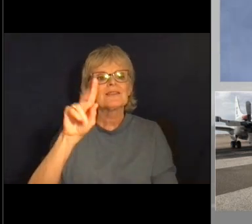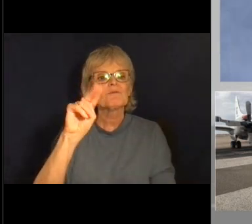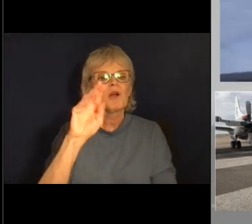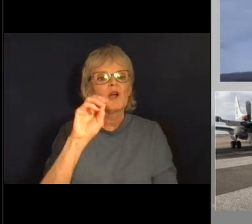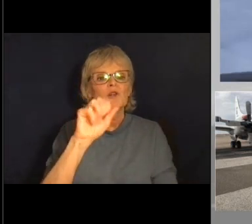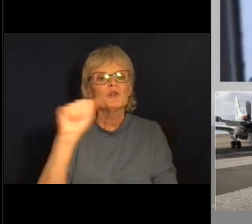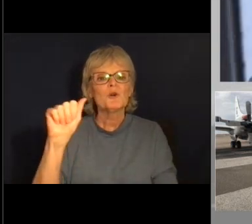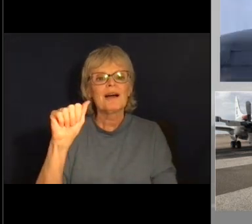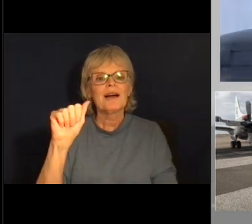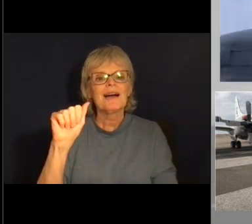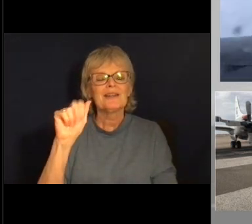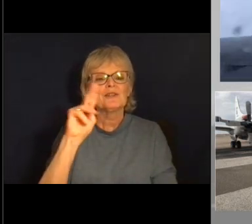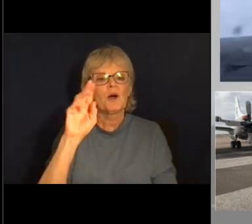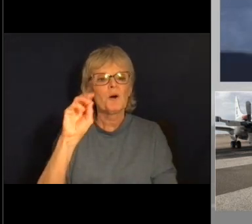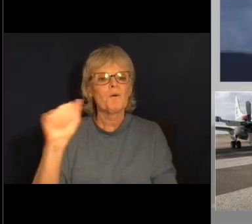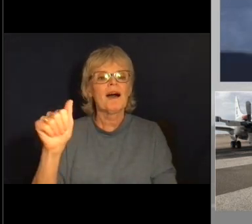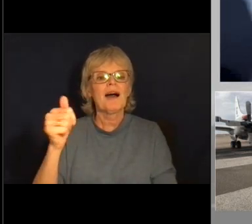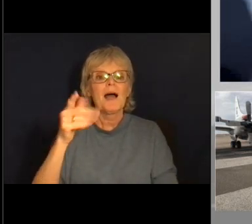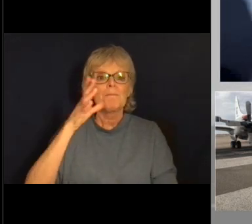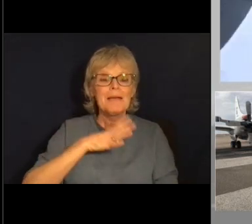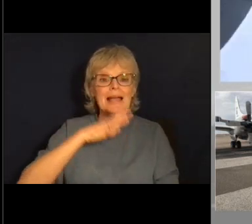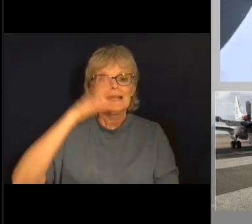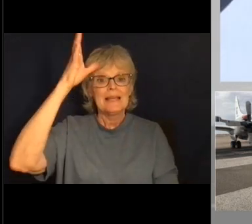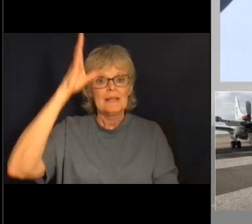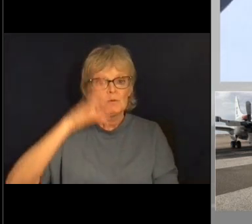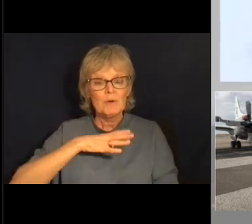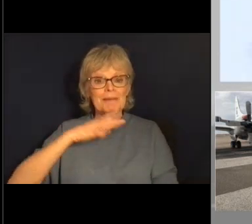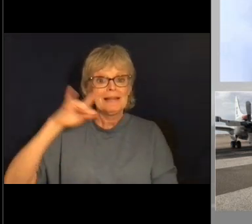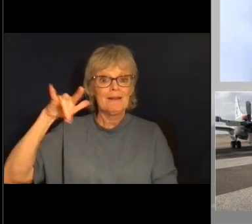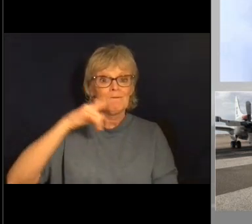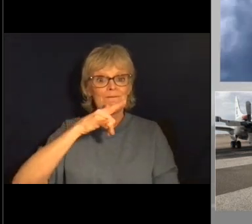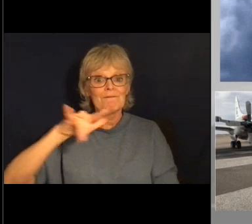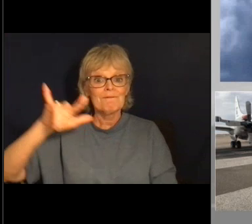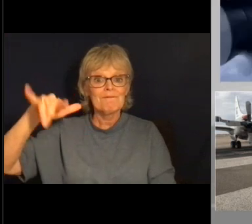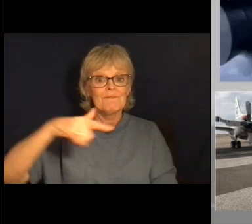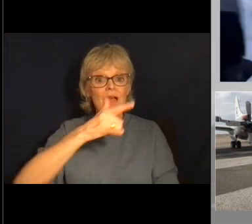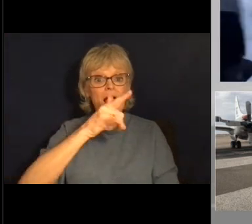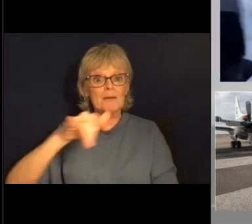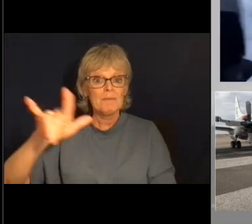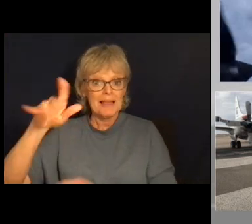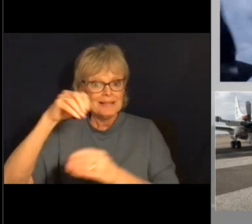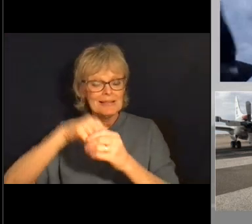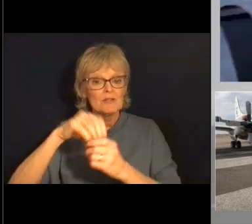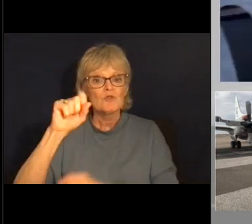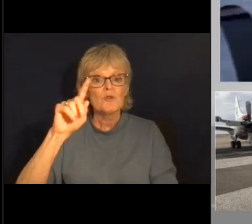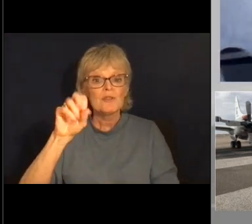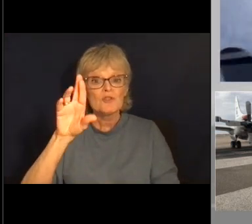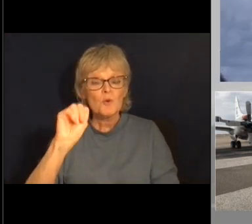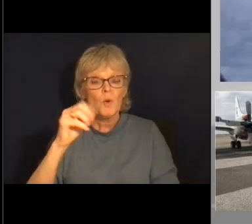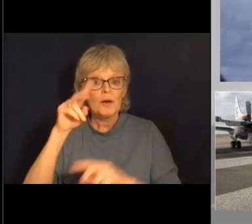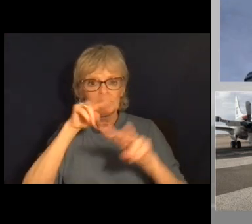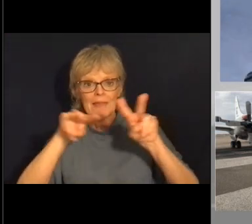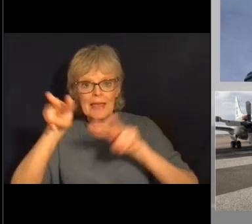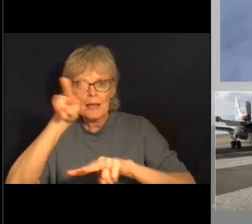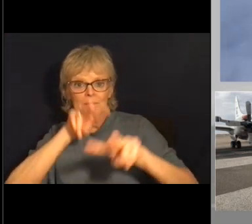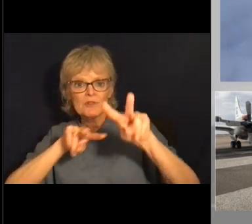So NOAA men and women actually fly planes into these types of storms. And they take observations that directly help us